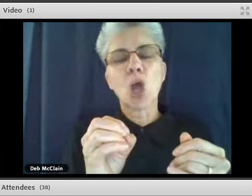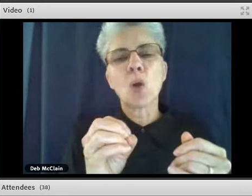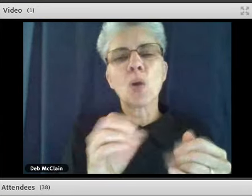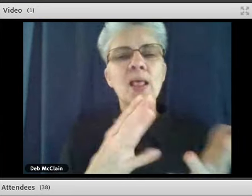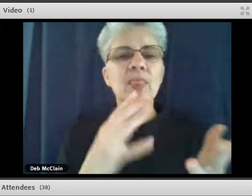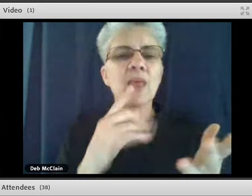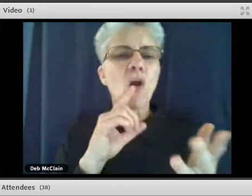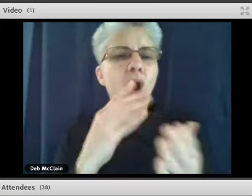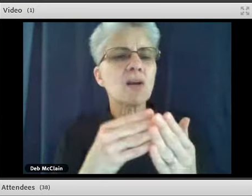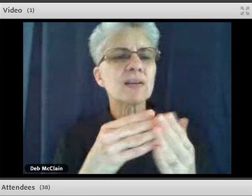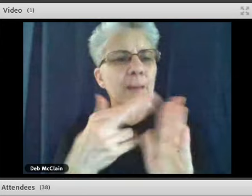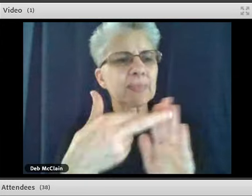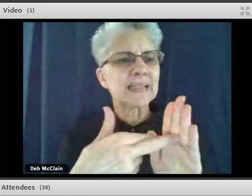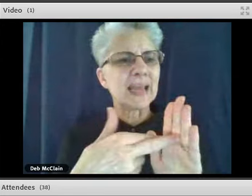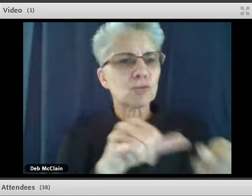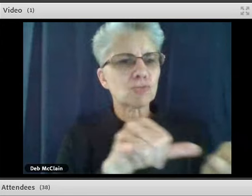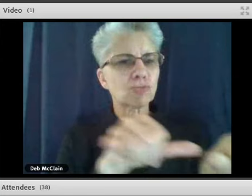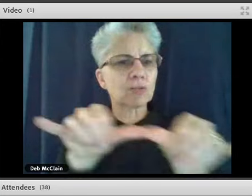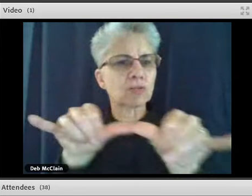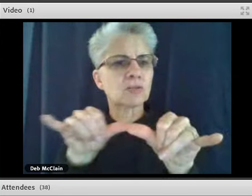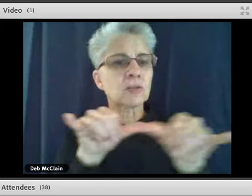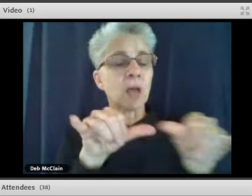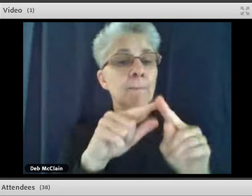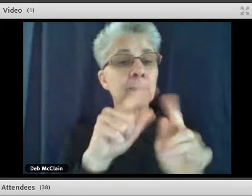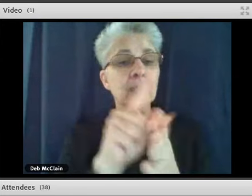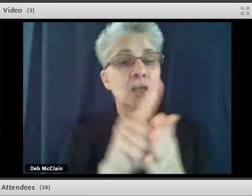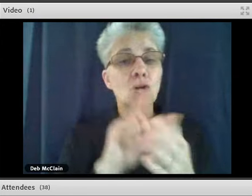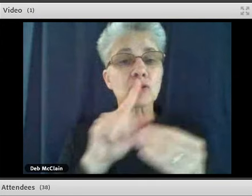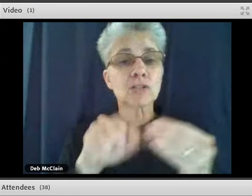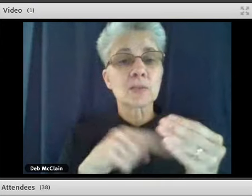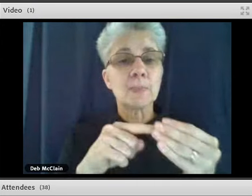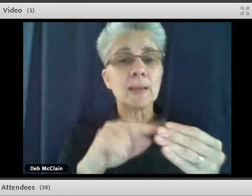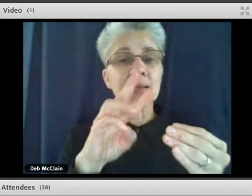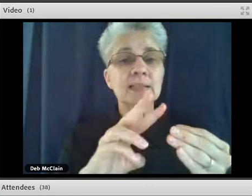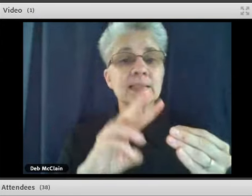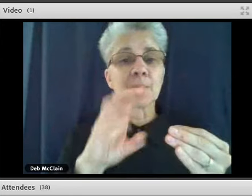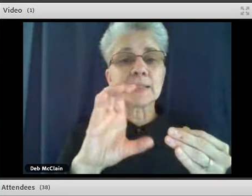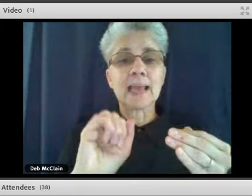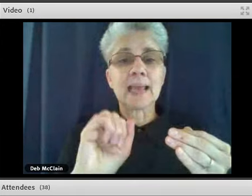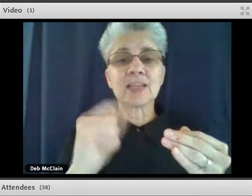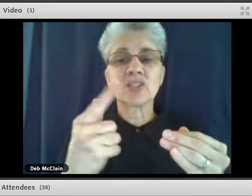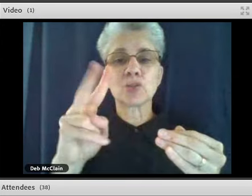So, there are some standards there, but the law talks about WCAG 2.0.